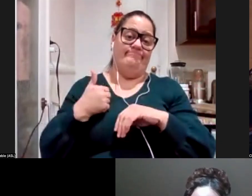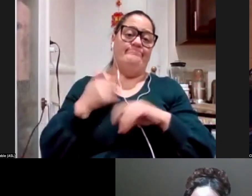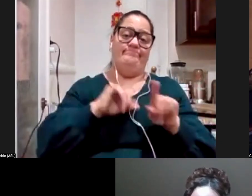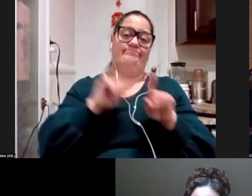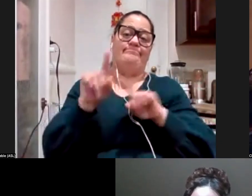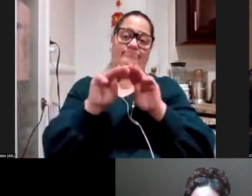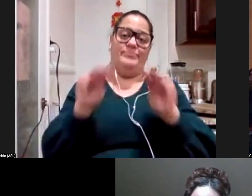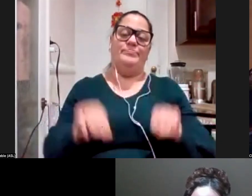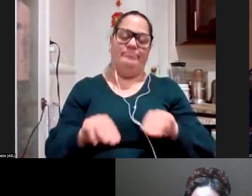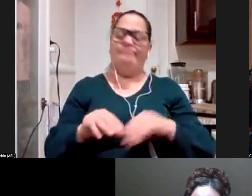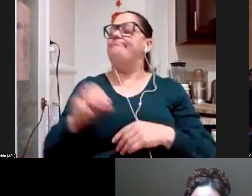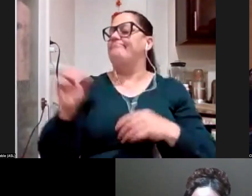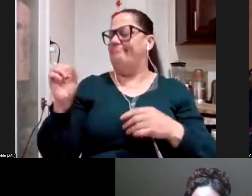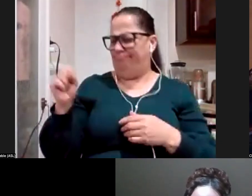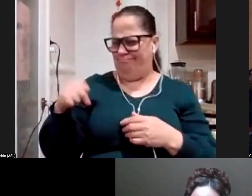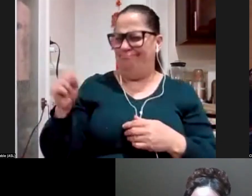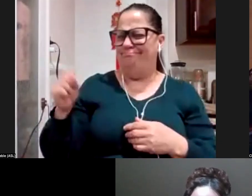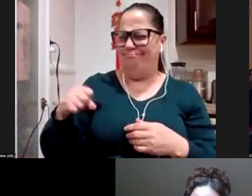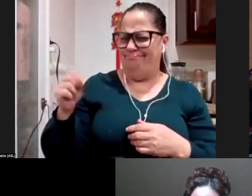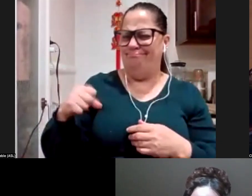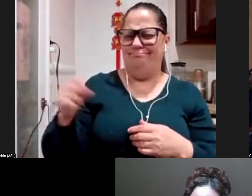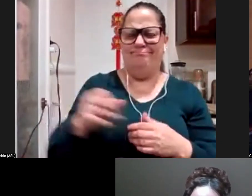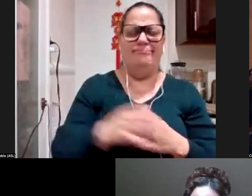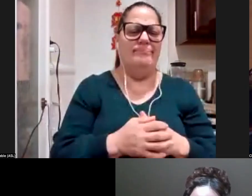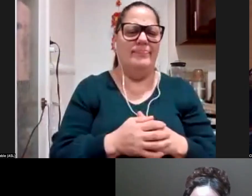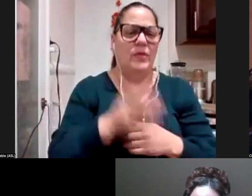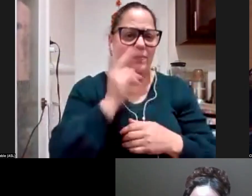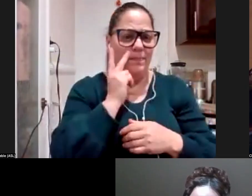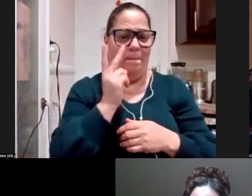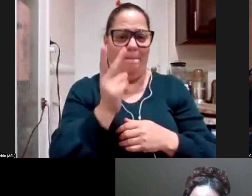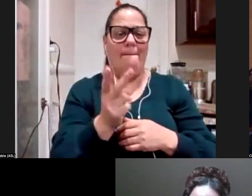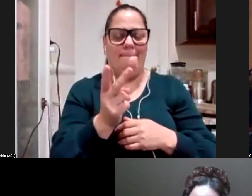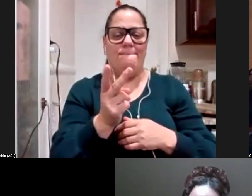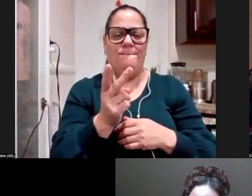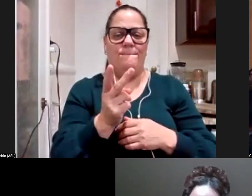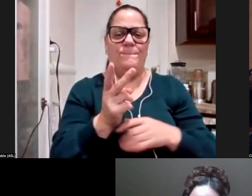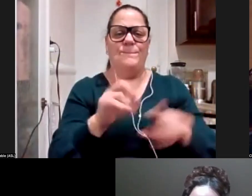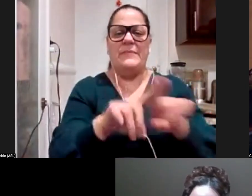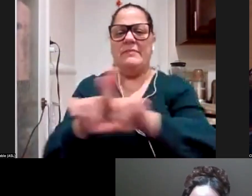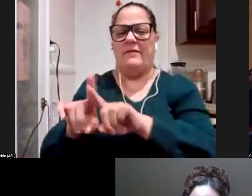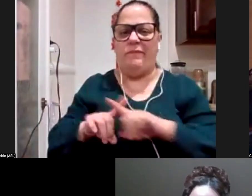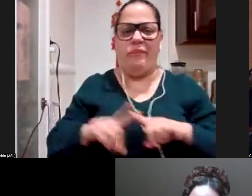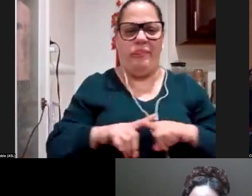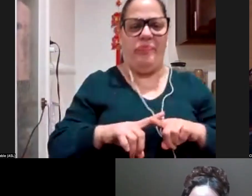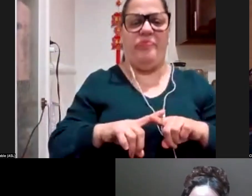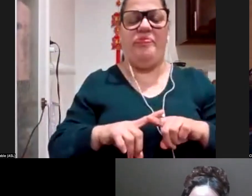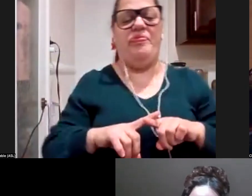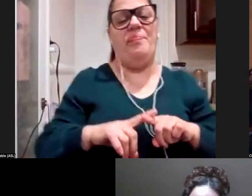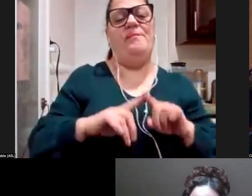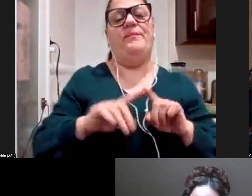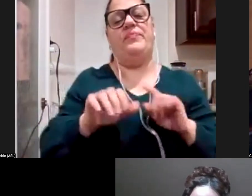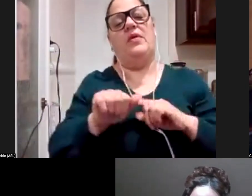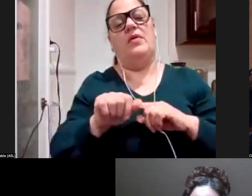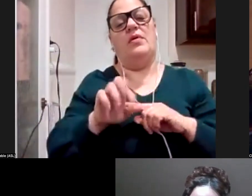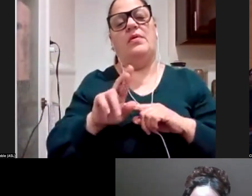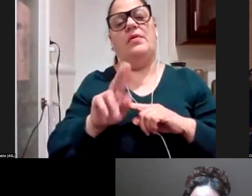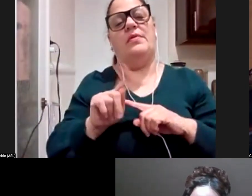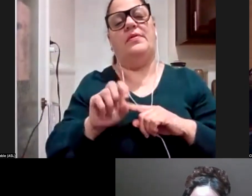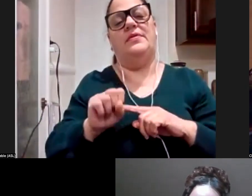[CHRIS] Absolutely. Um uh you can see uh the contents of the archives as Natalie mentioned